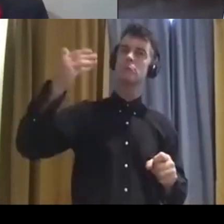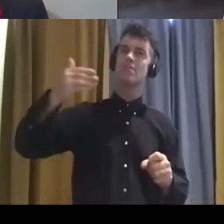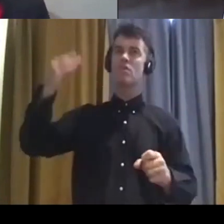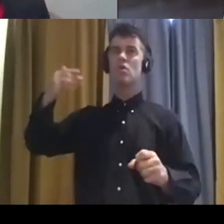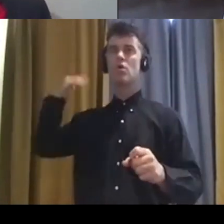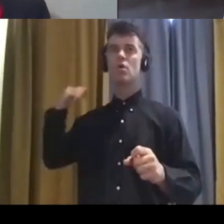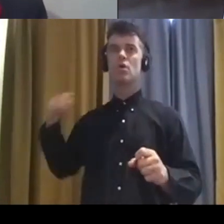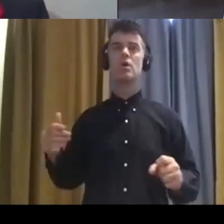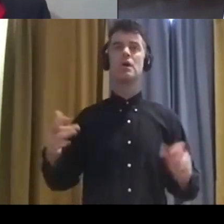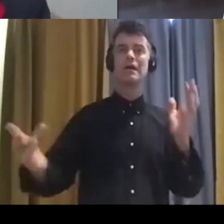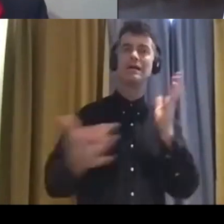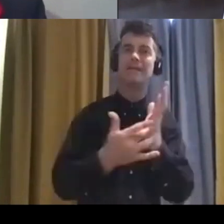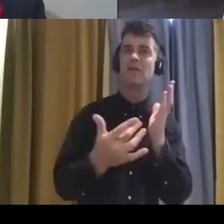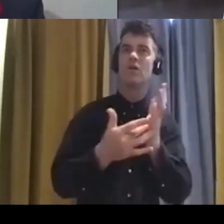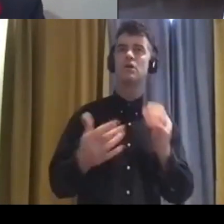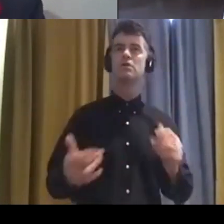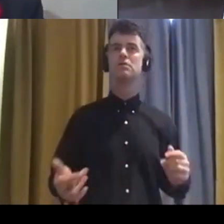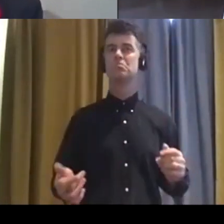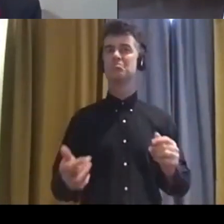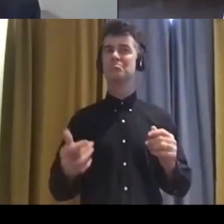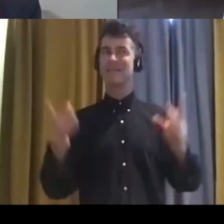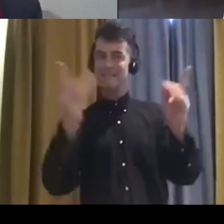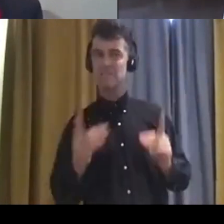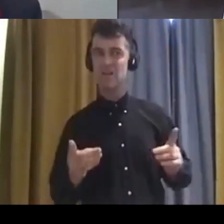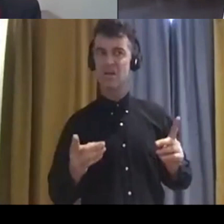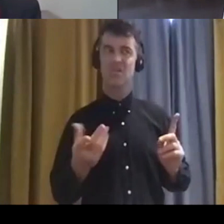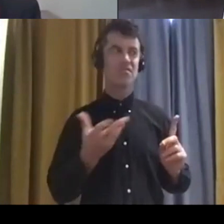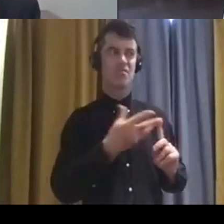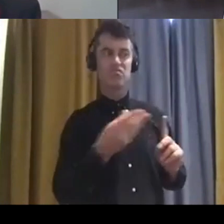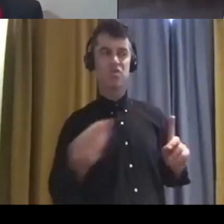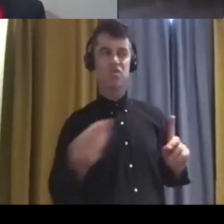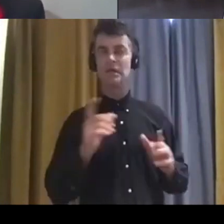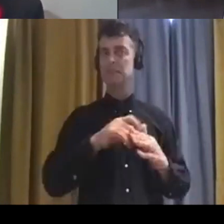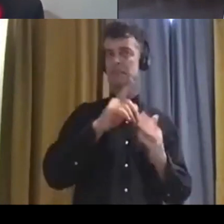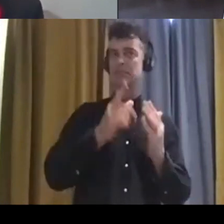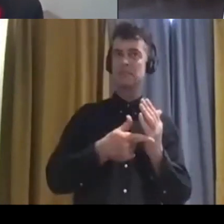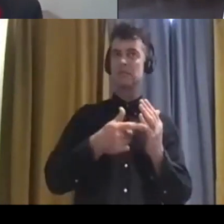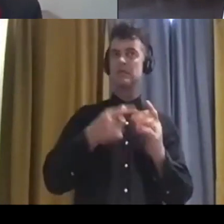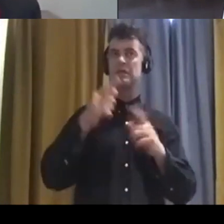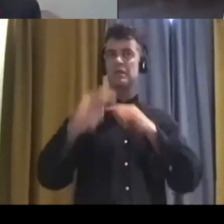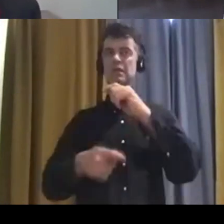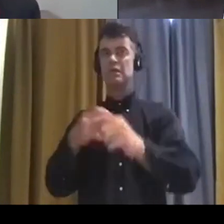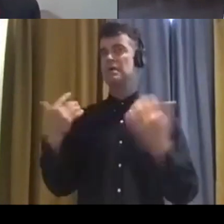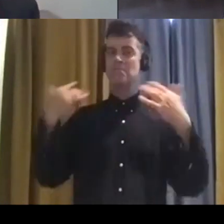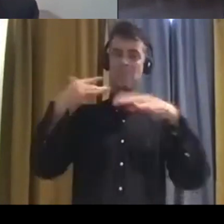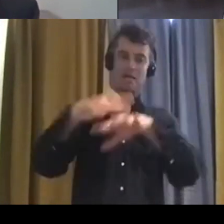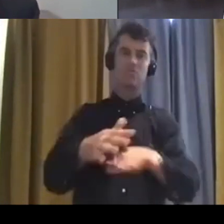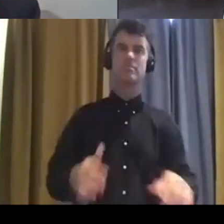technologies that have been designed from disability are now mainstream, things that